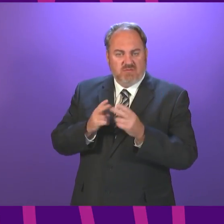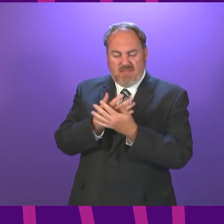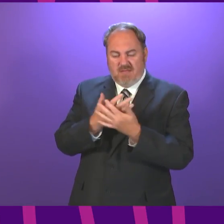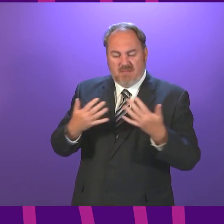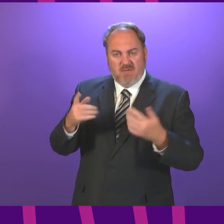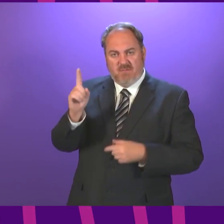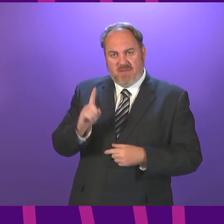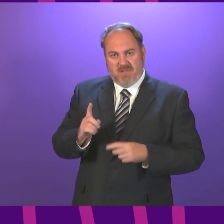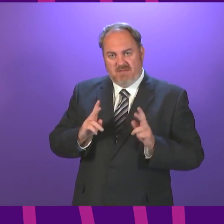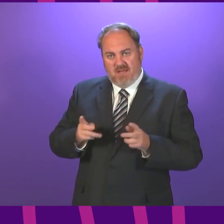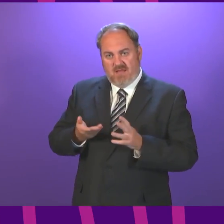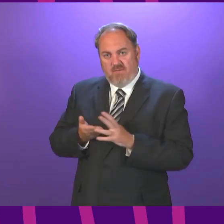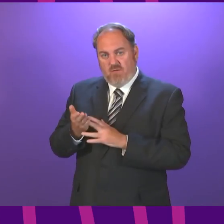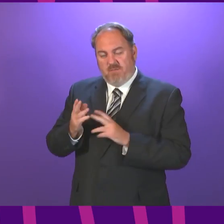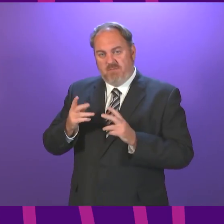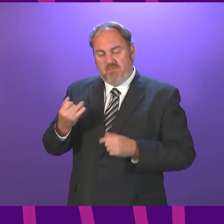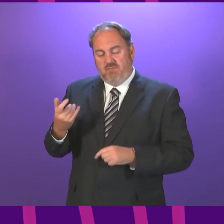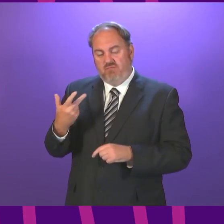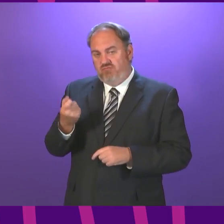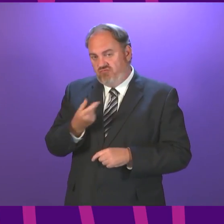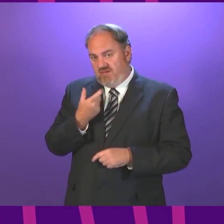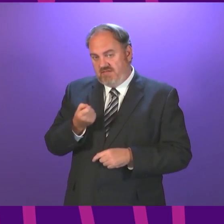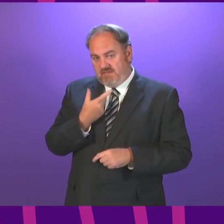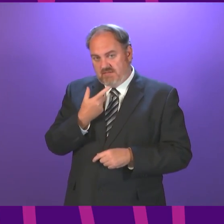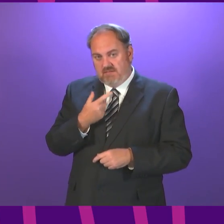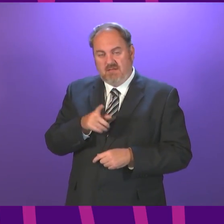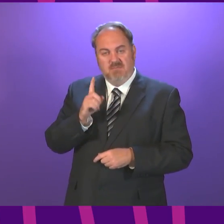the UK Government has invited the Scottish Government to work with it on project ADDER—addiction,